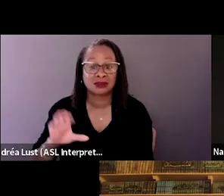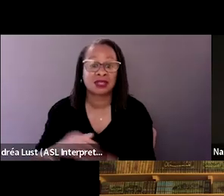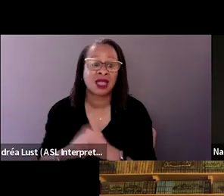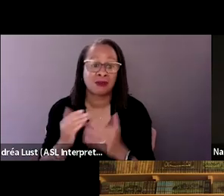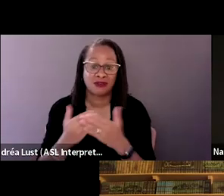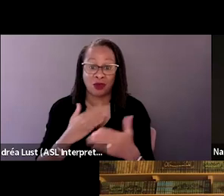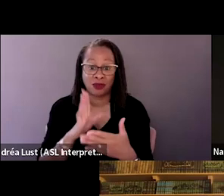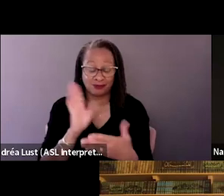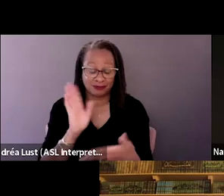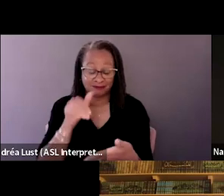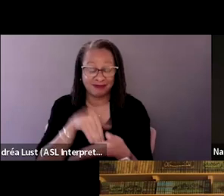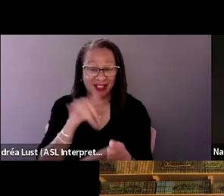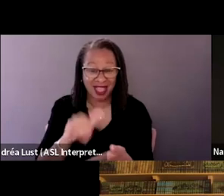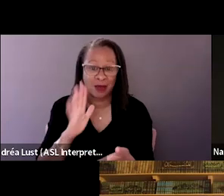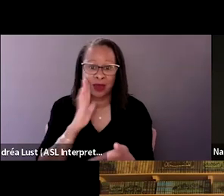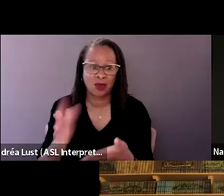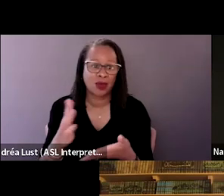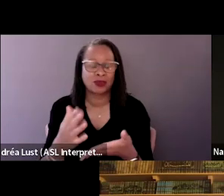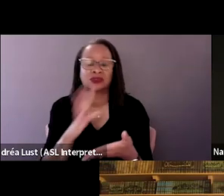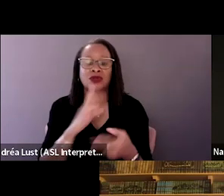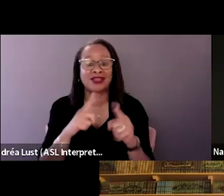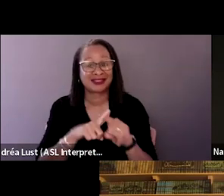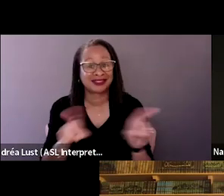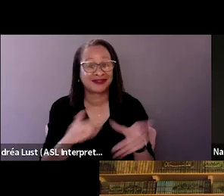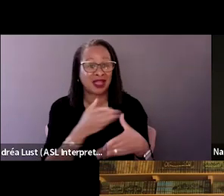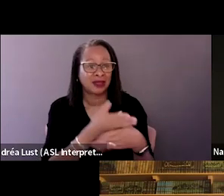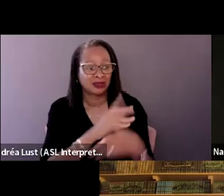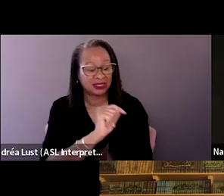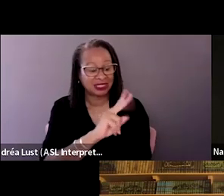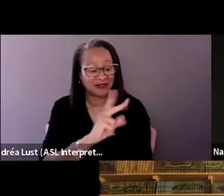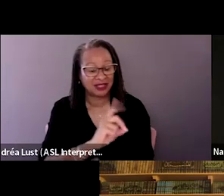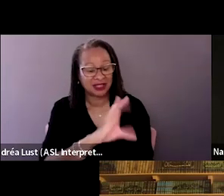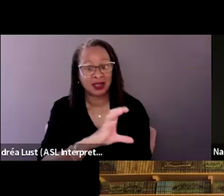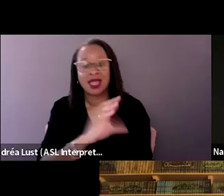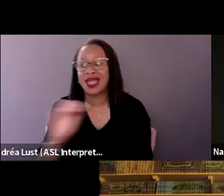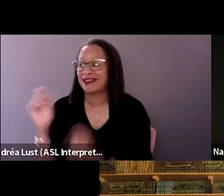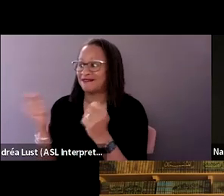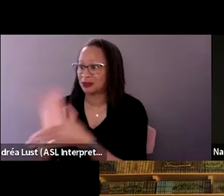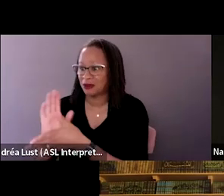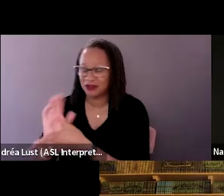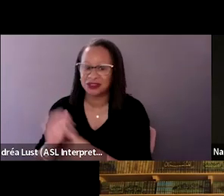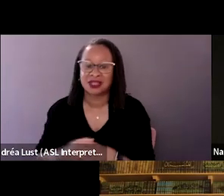we will identify the difference between a TV documentary and a festival film, how the funding model differs